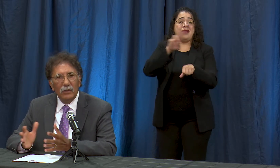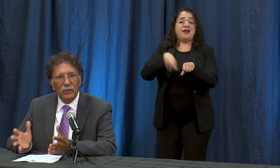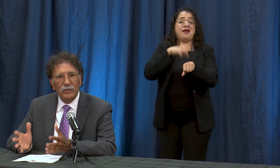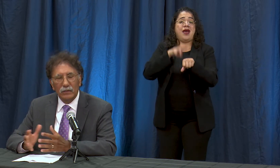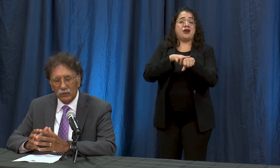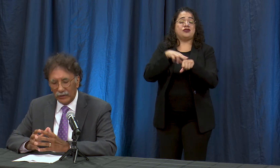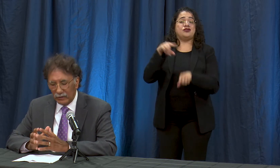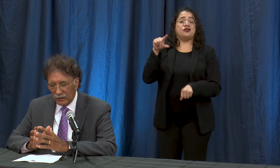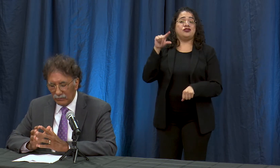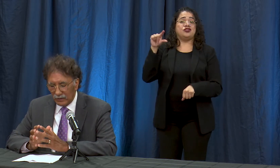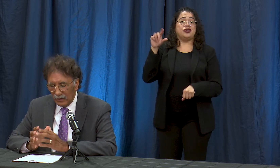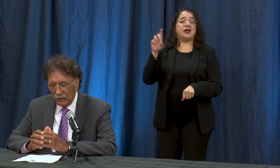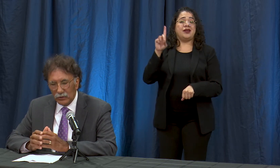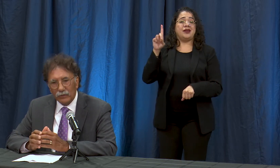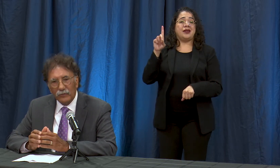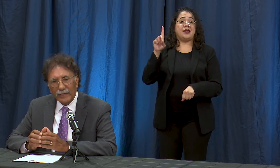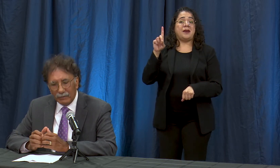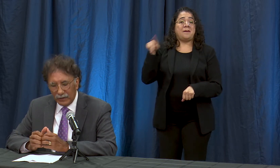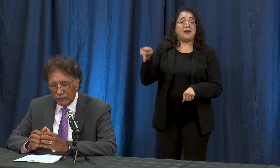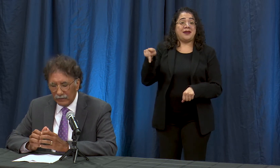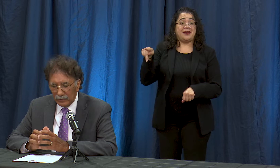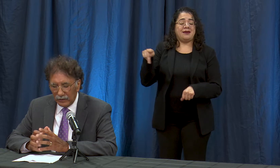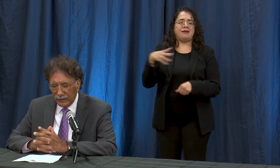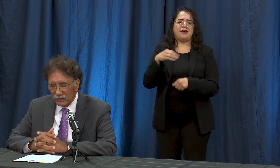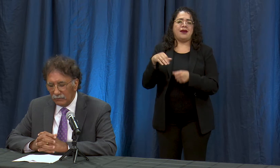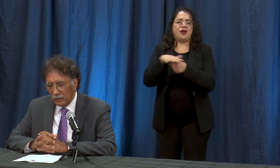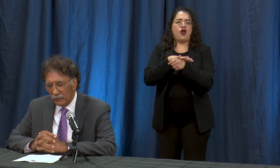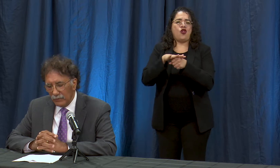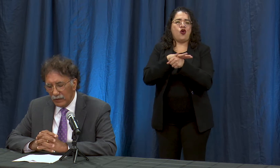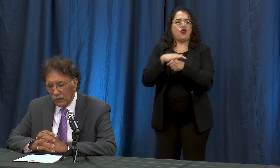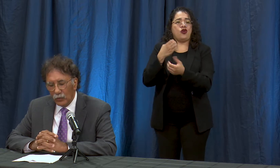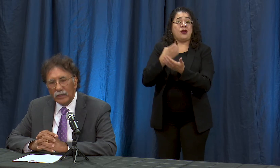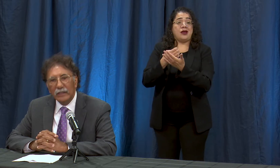course the local economy. So for that matter, on that note, we're going to